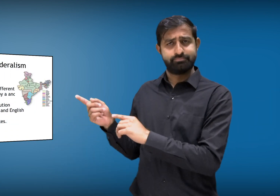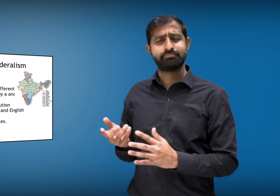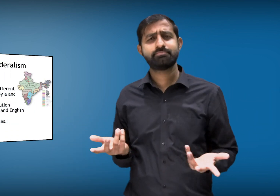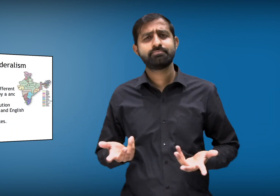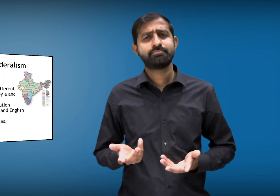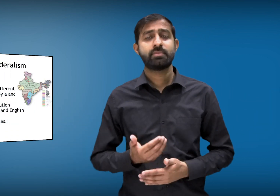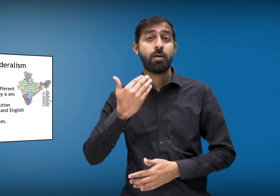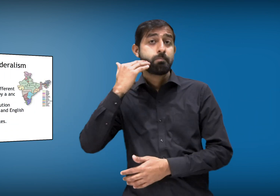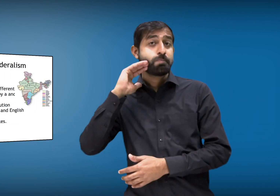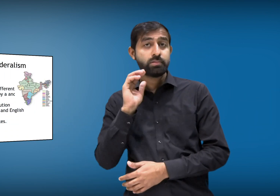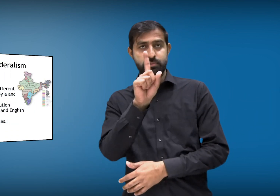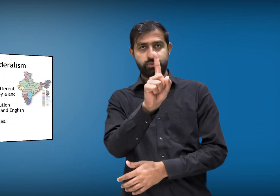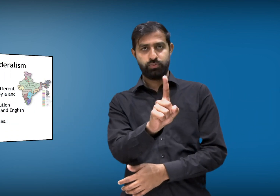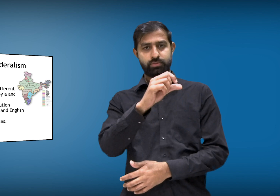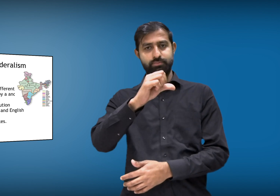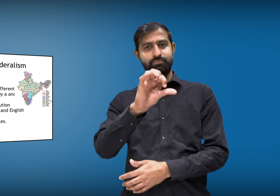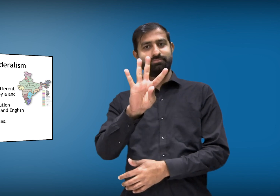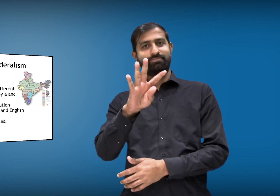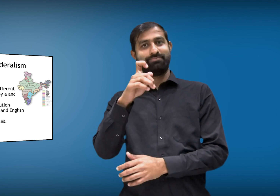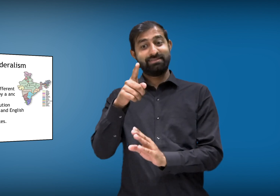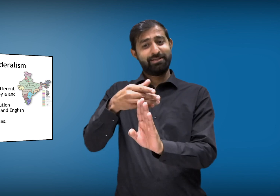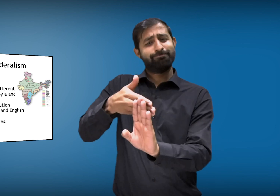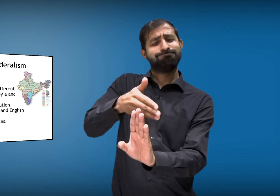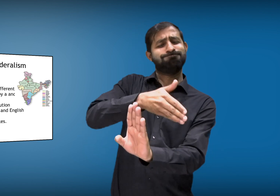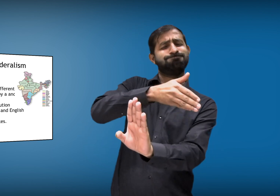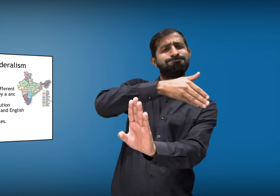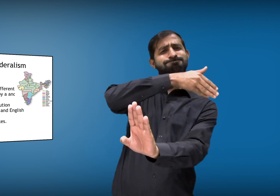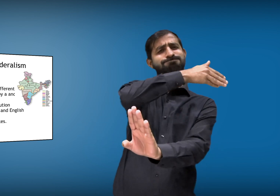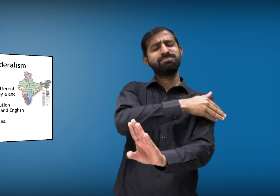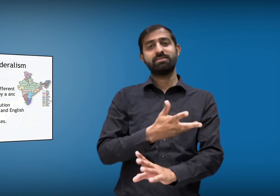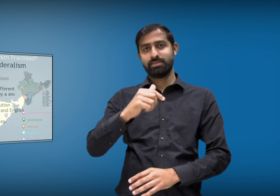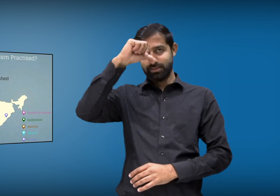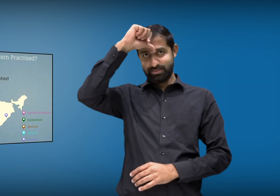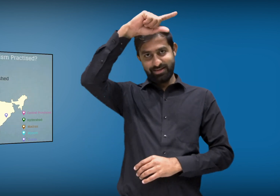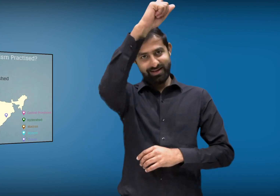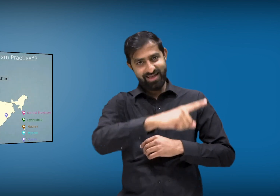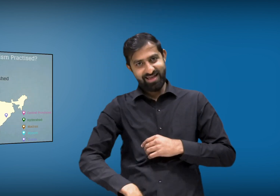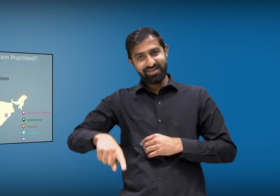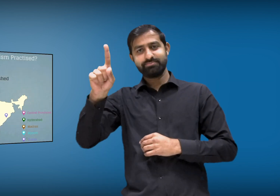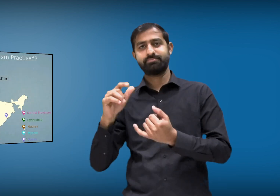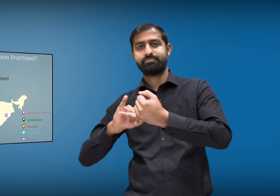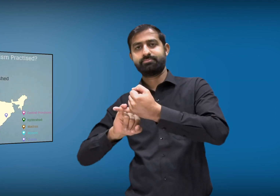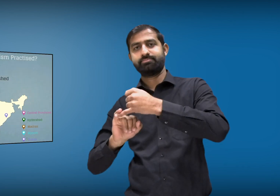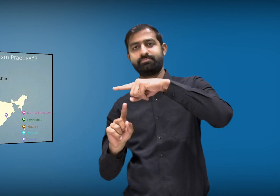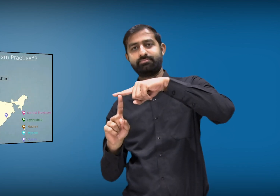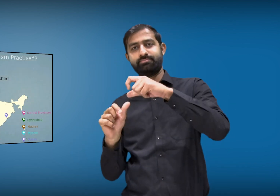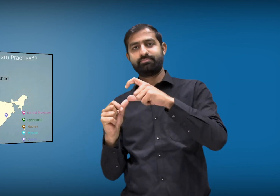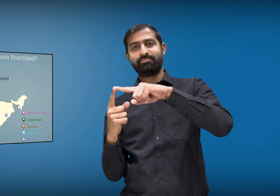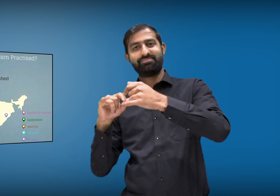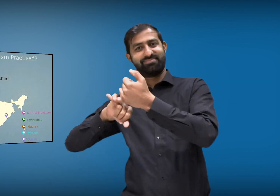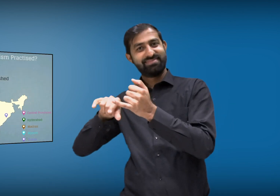How federalism came into being? Prior to 1947, India was not